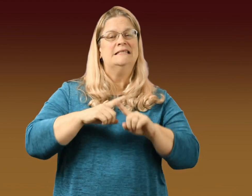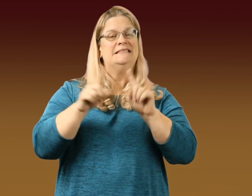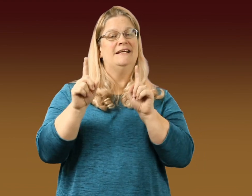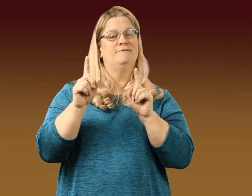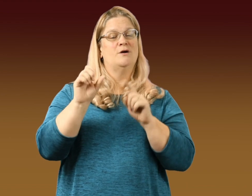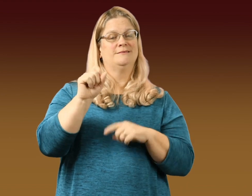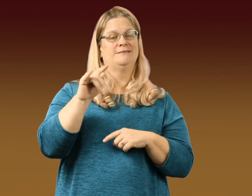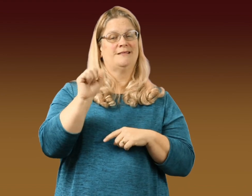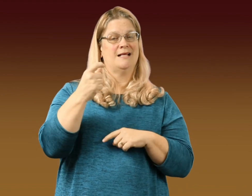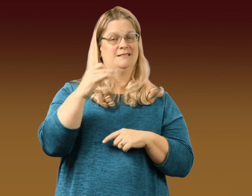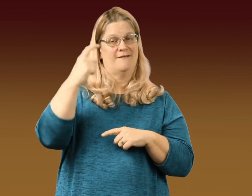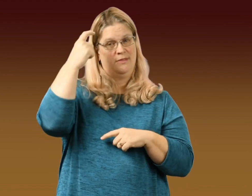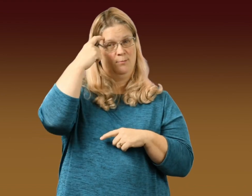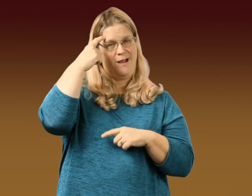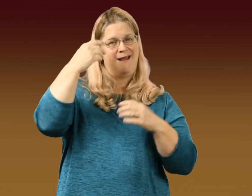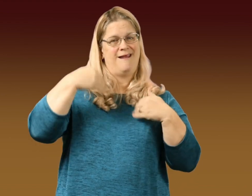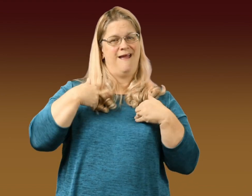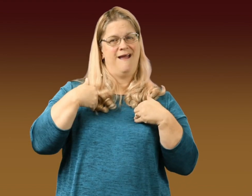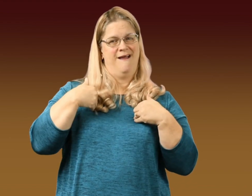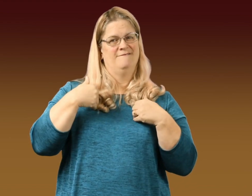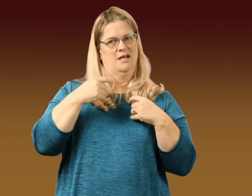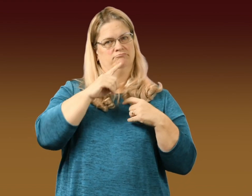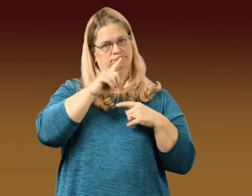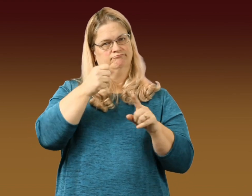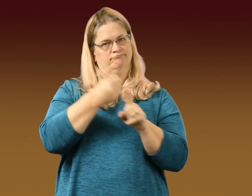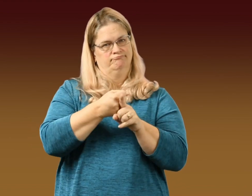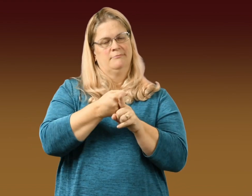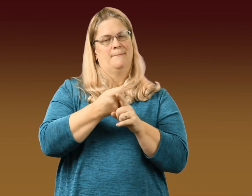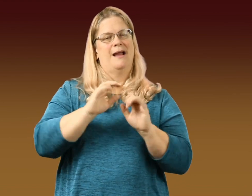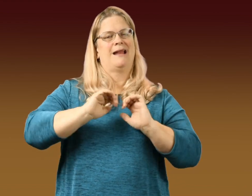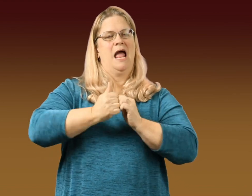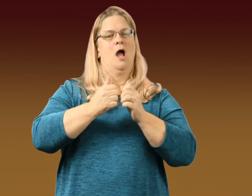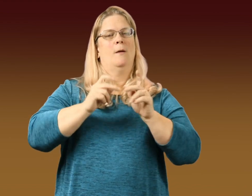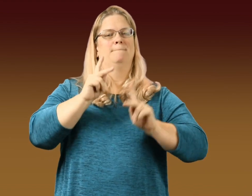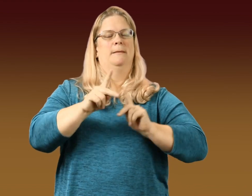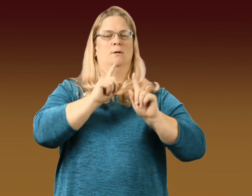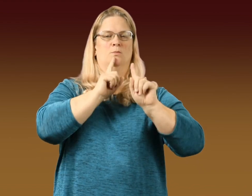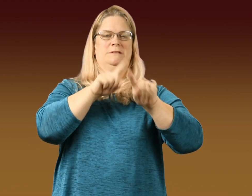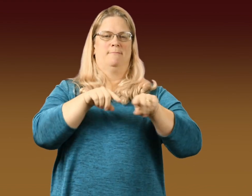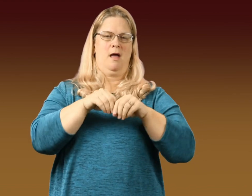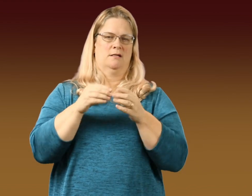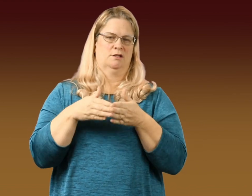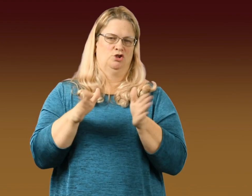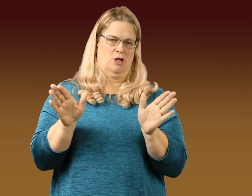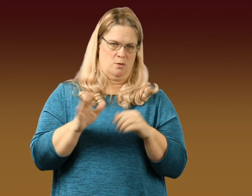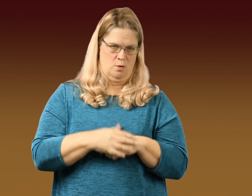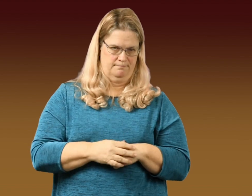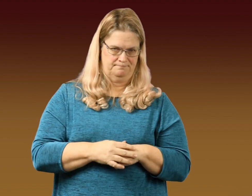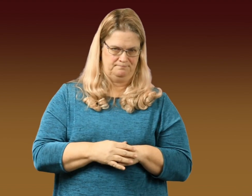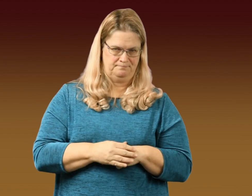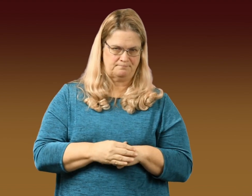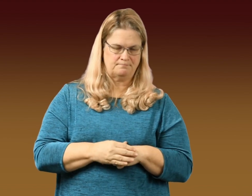The different states of the brain have a real impact on how people respond in general.